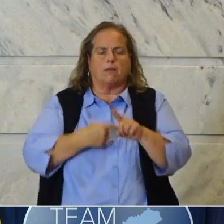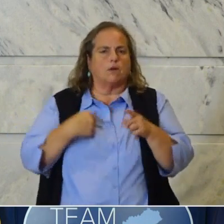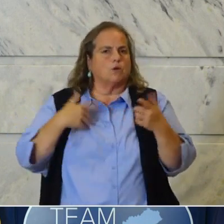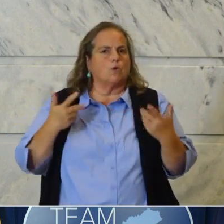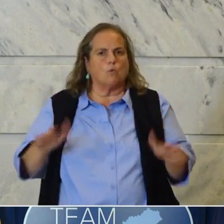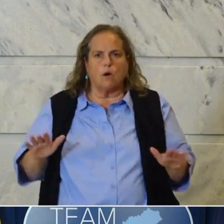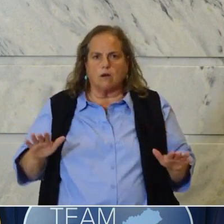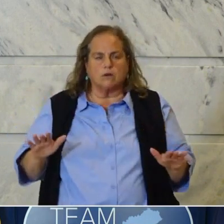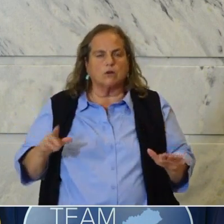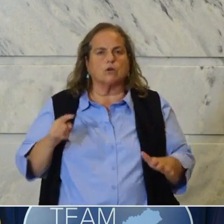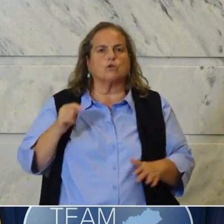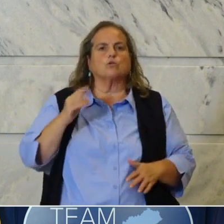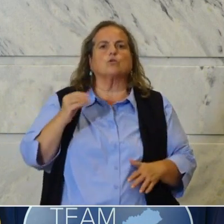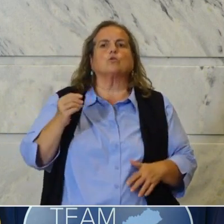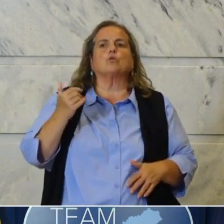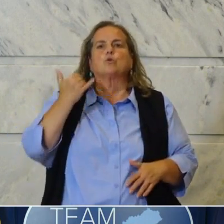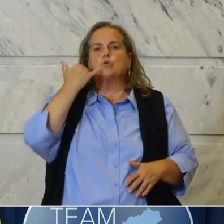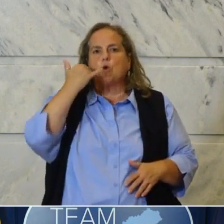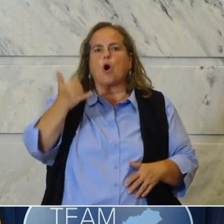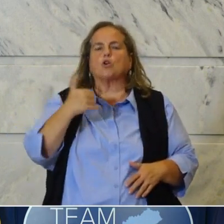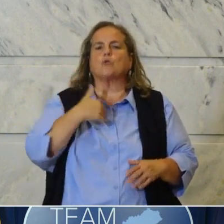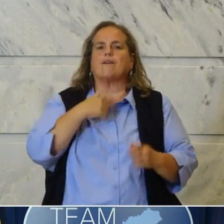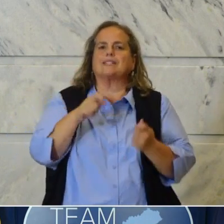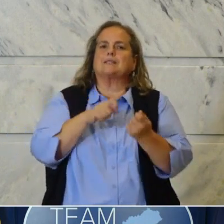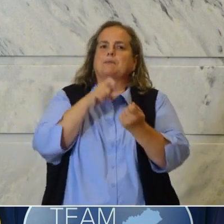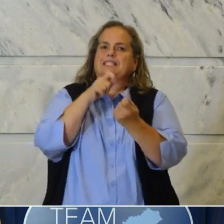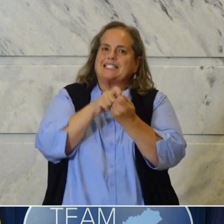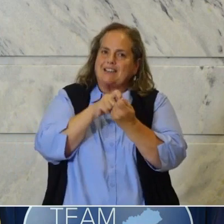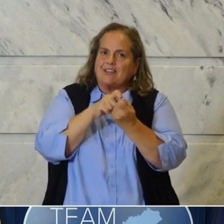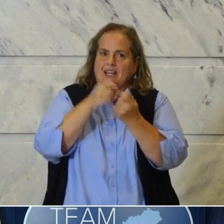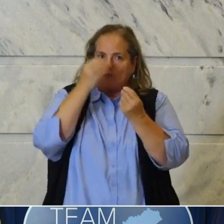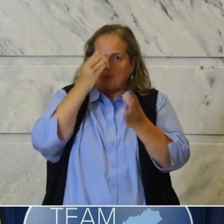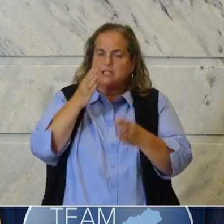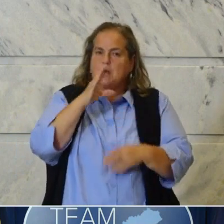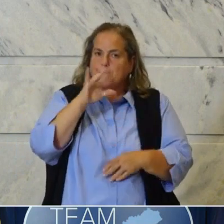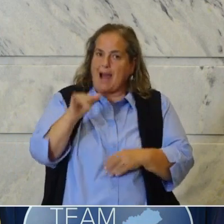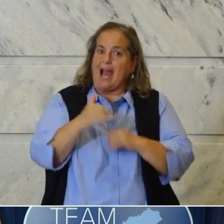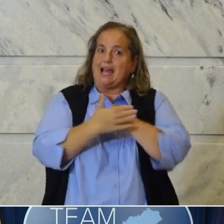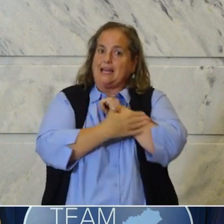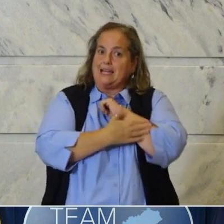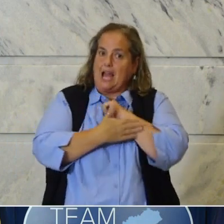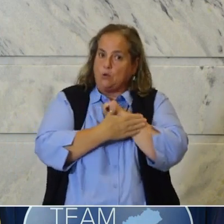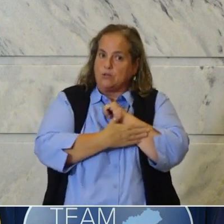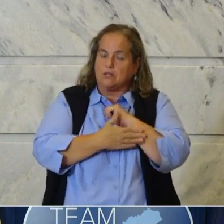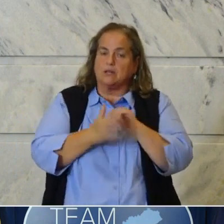to have specific metrics by county for people to make decisions because of a